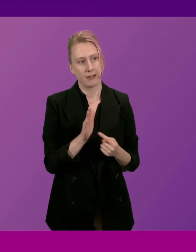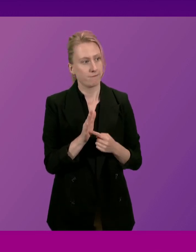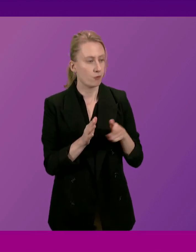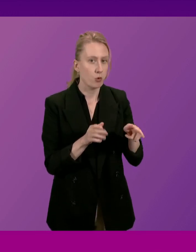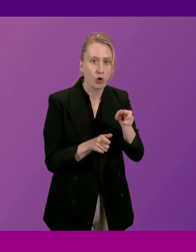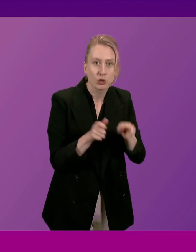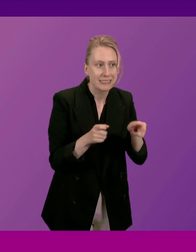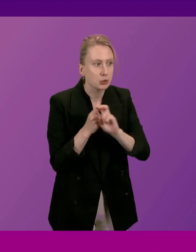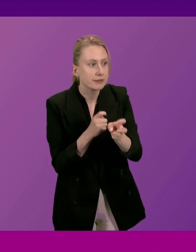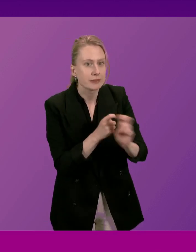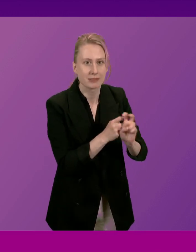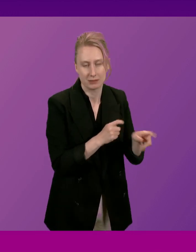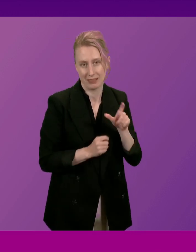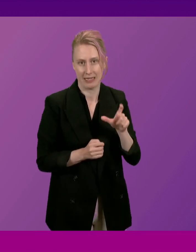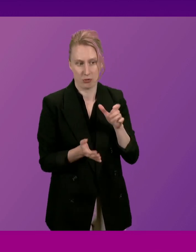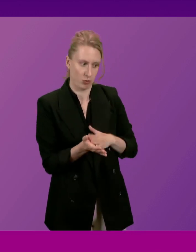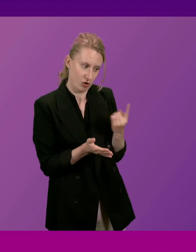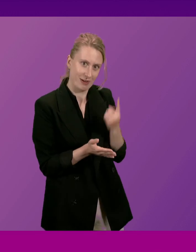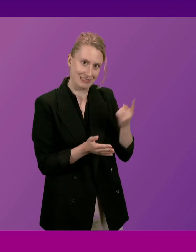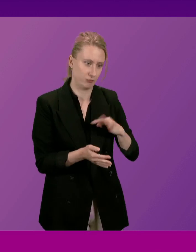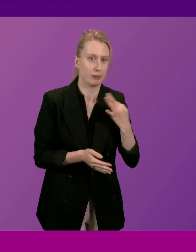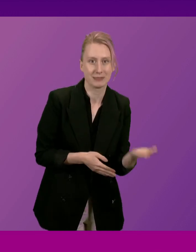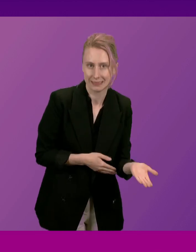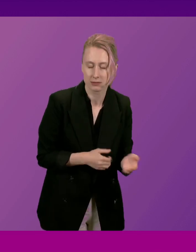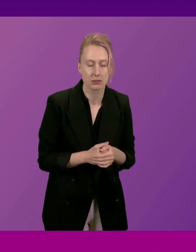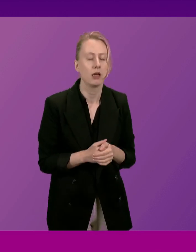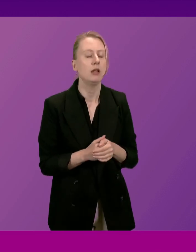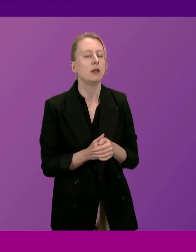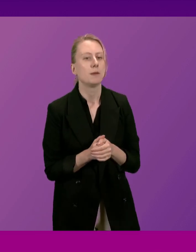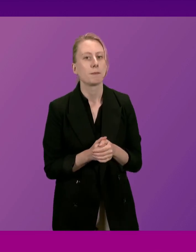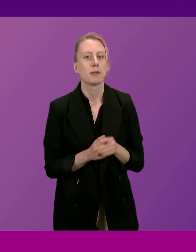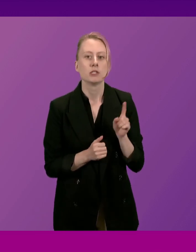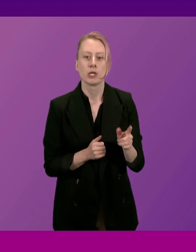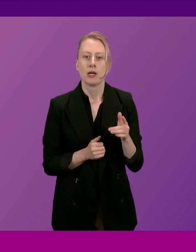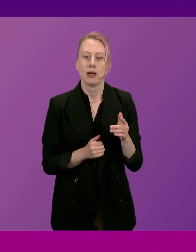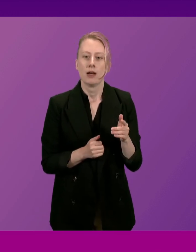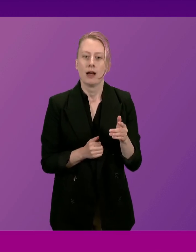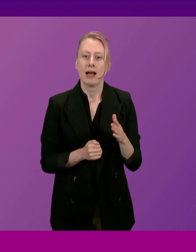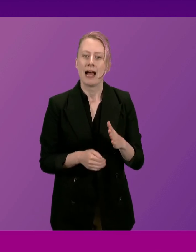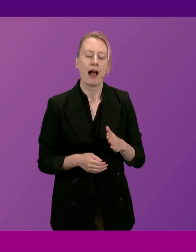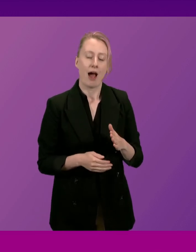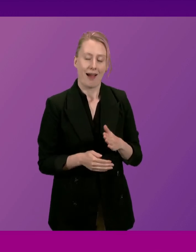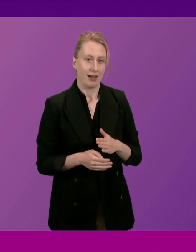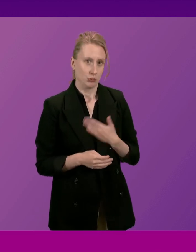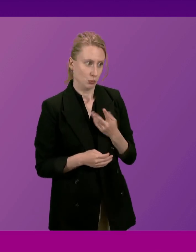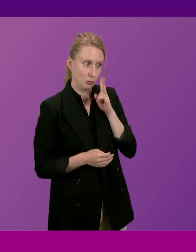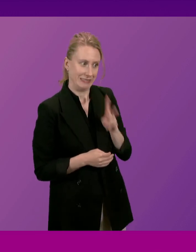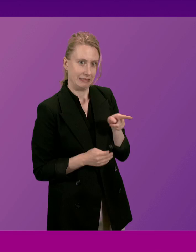that Carol Mochan represents. I want to avoid any possible disruption to the delivery of